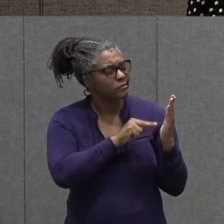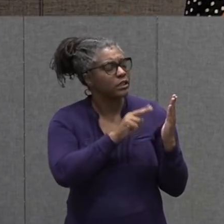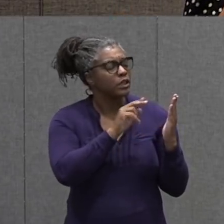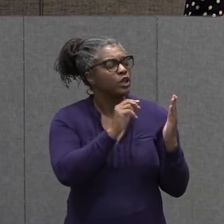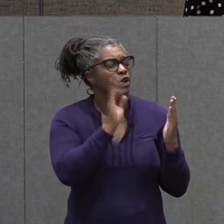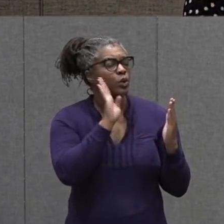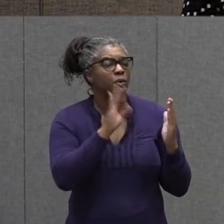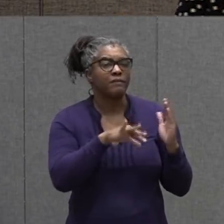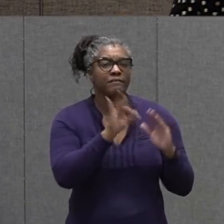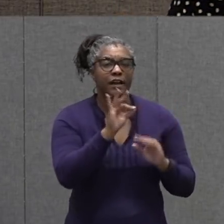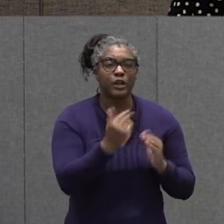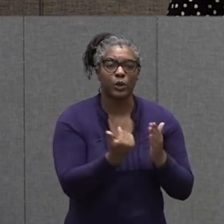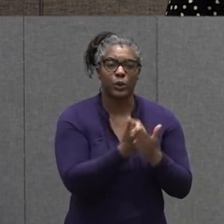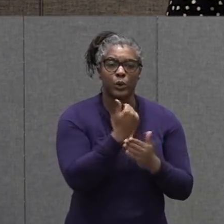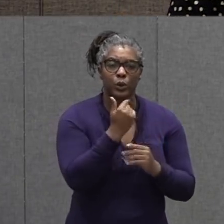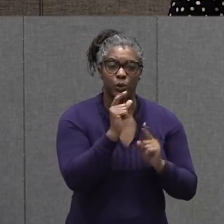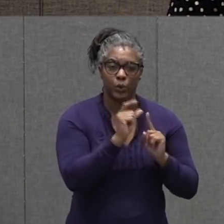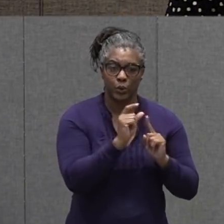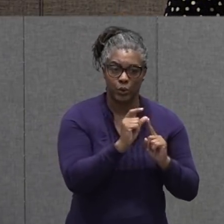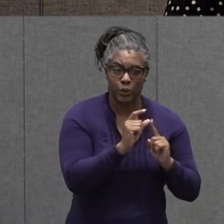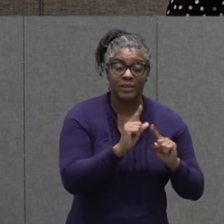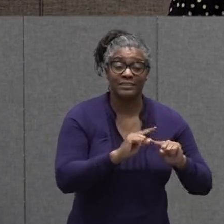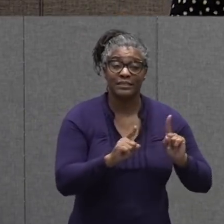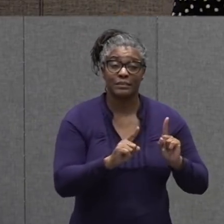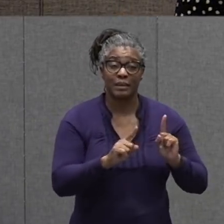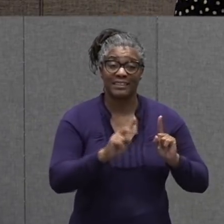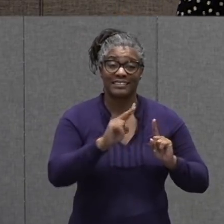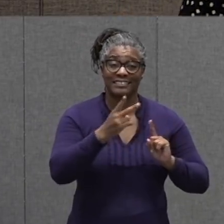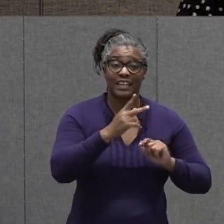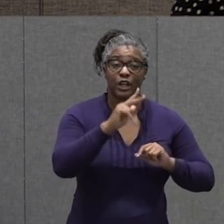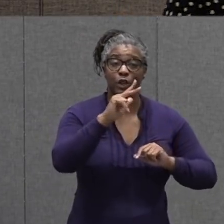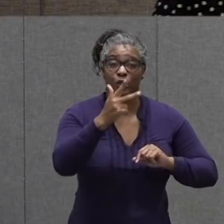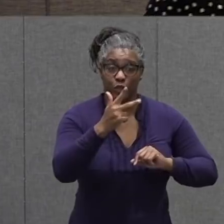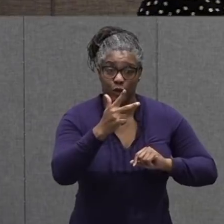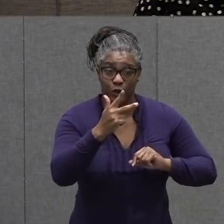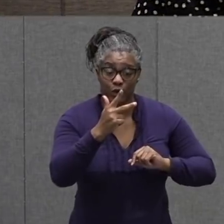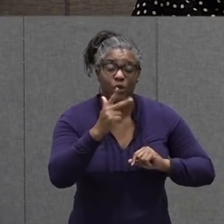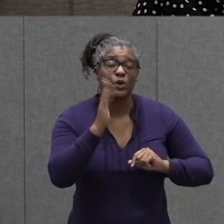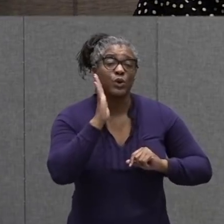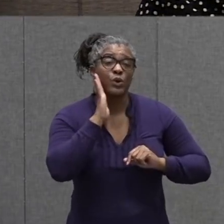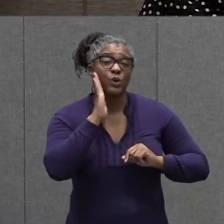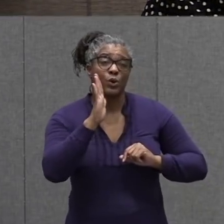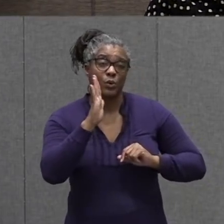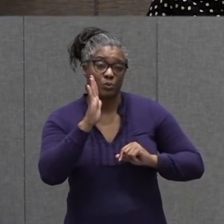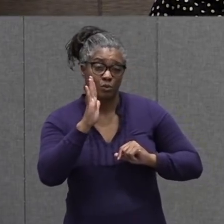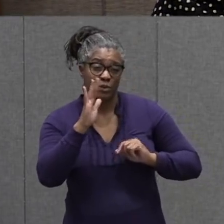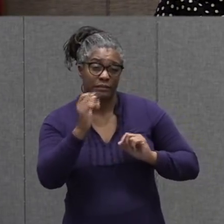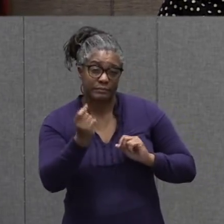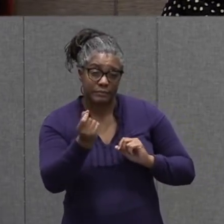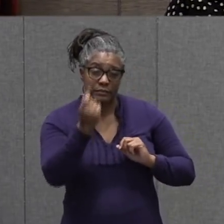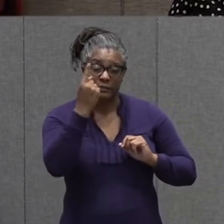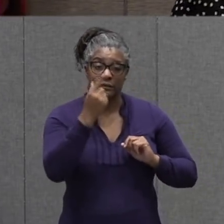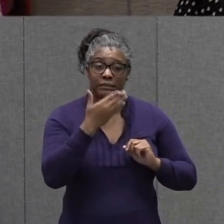to understand what's going on in this paragraph. So you did an awesome job today. I'm very proud of you.